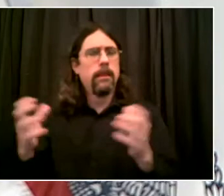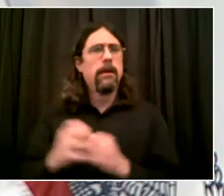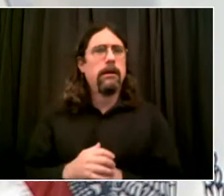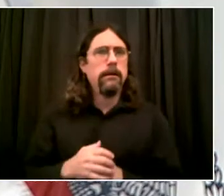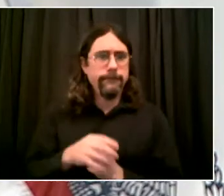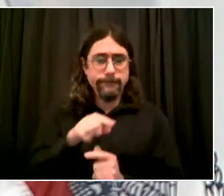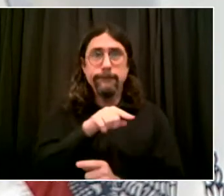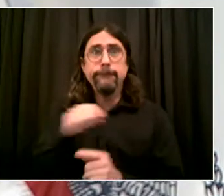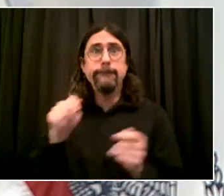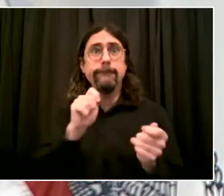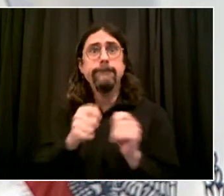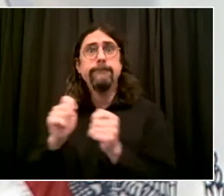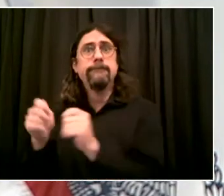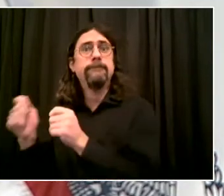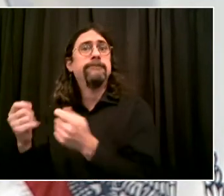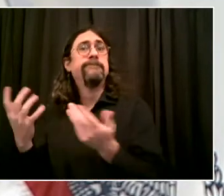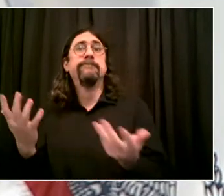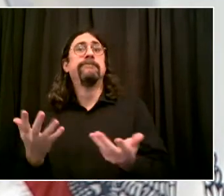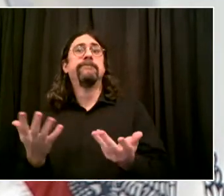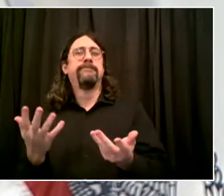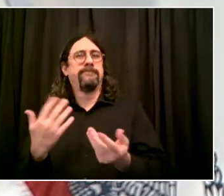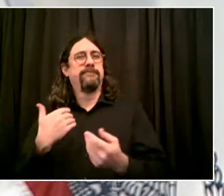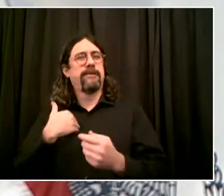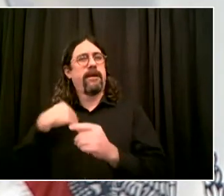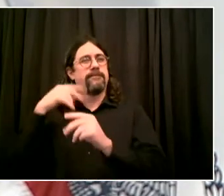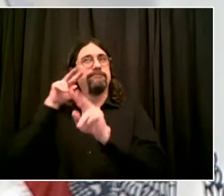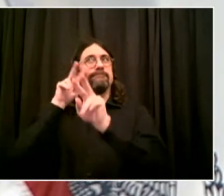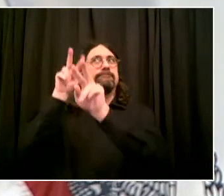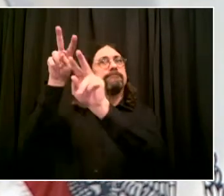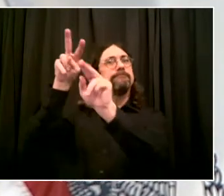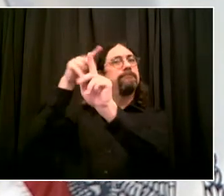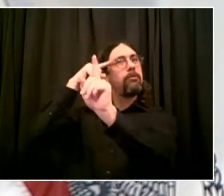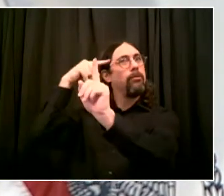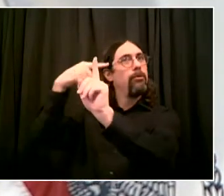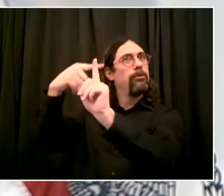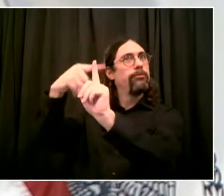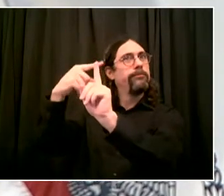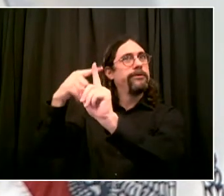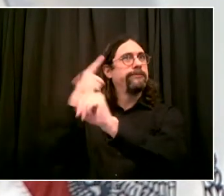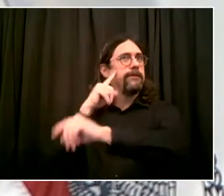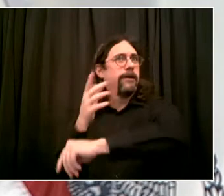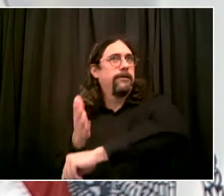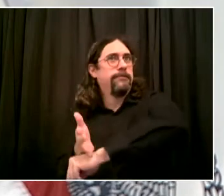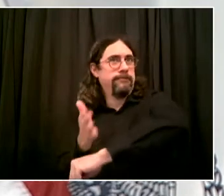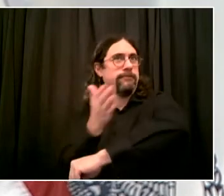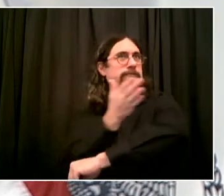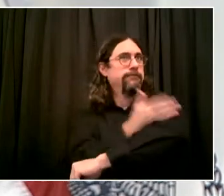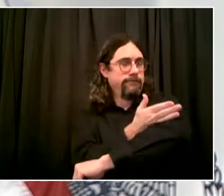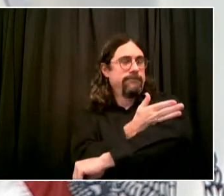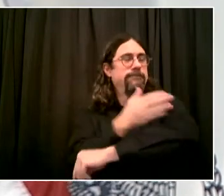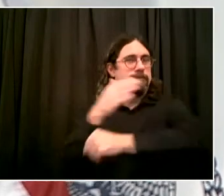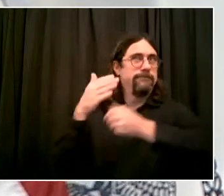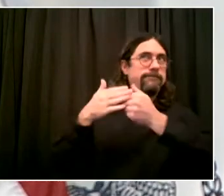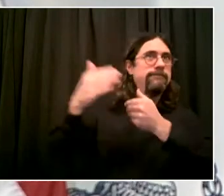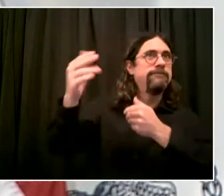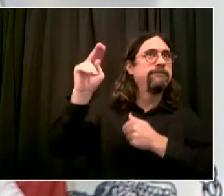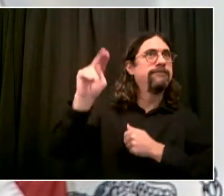AND I'M VERY HOPEFUL ABOUT THE FUTURE OF